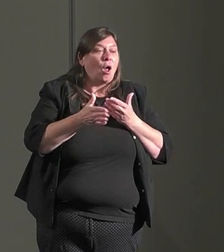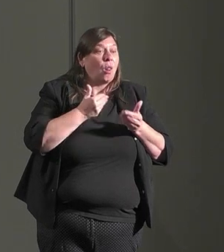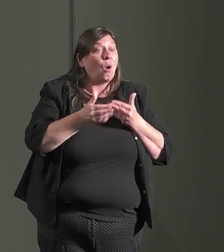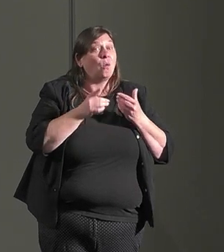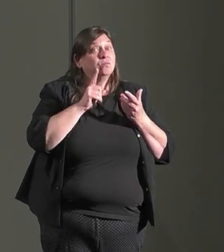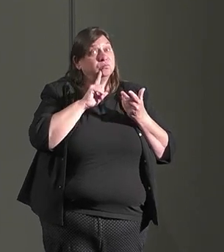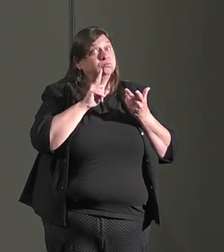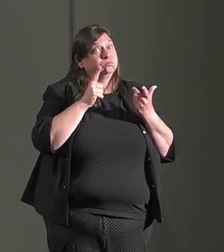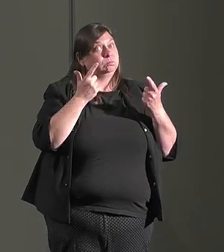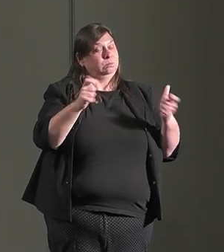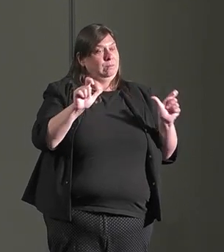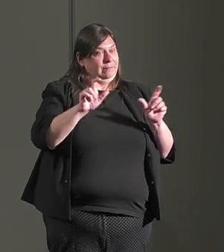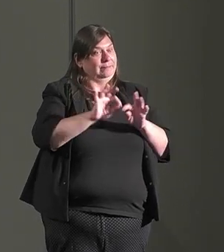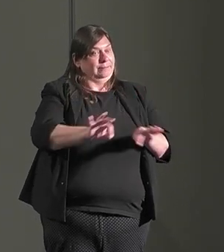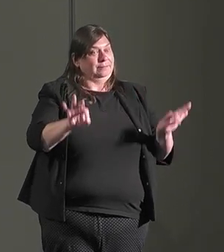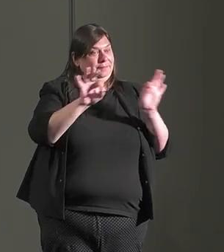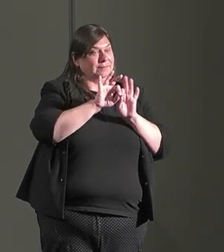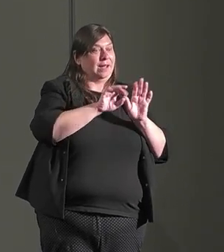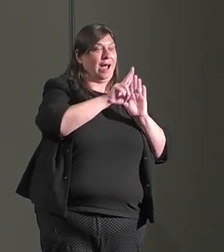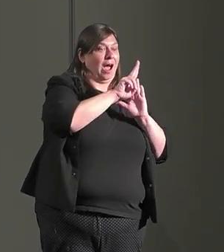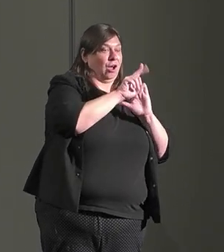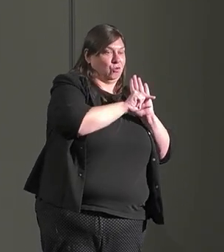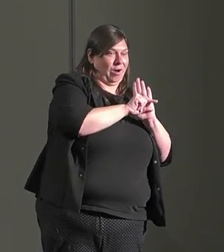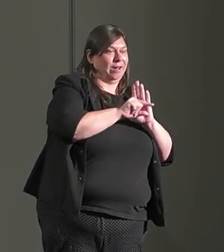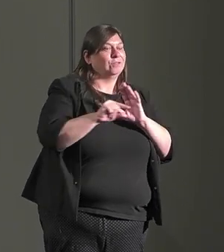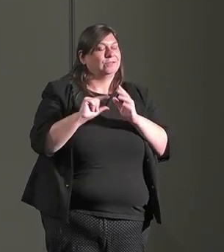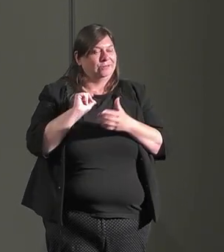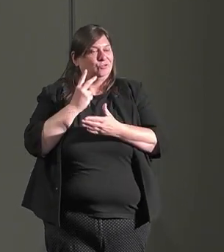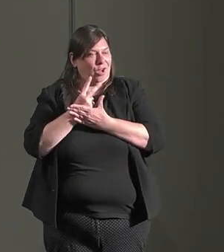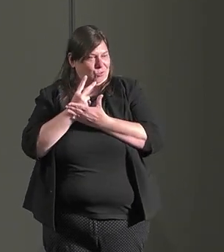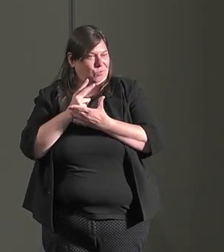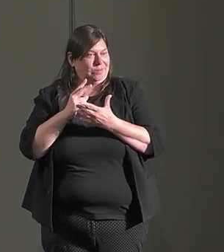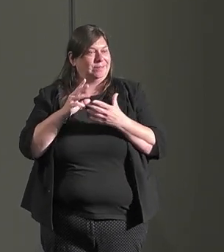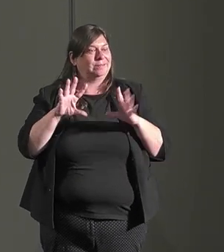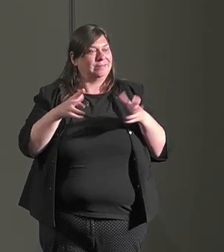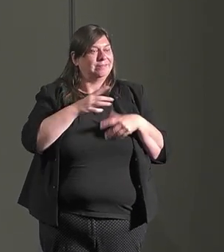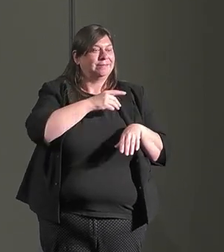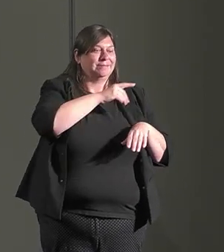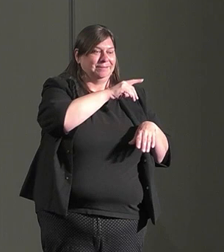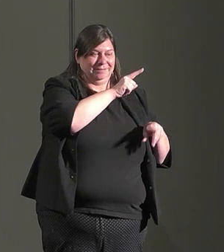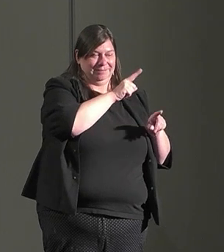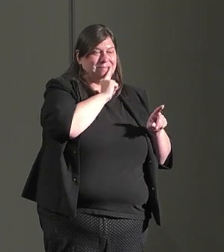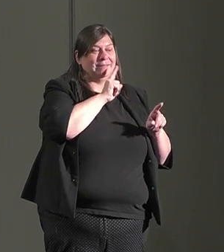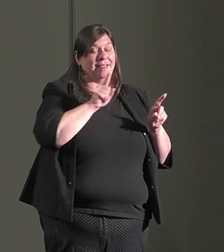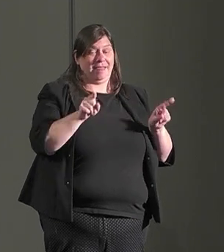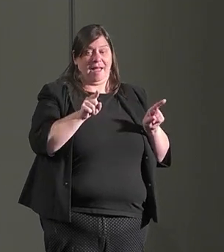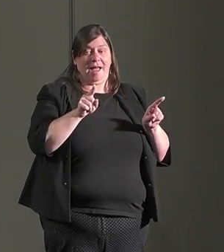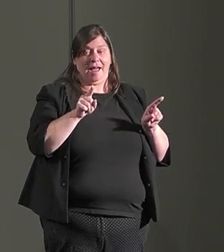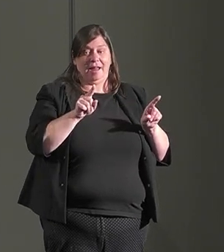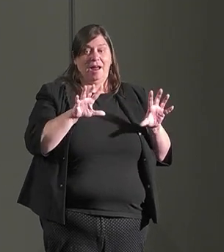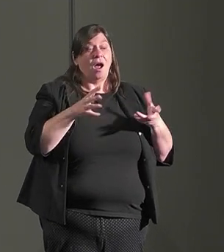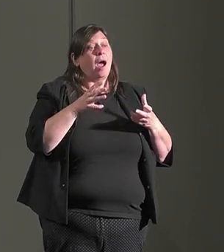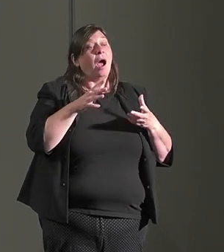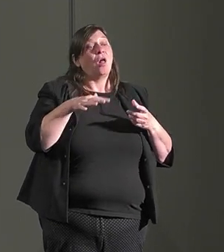number in the undergrad and graduate marketplace it is 19 percent, undergrad and 12 percent in